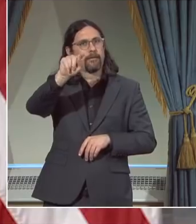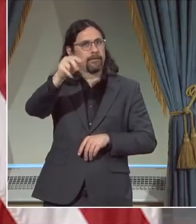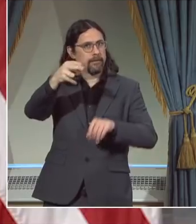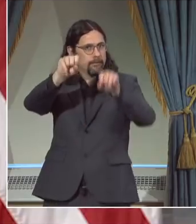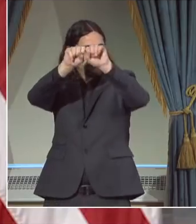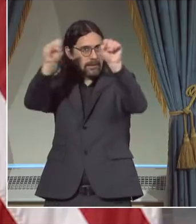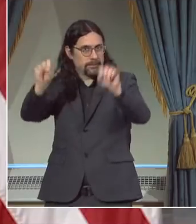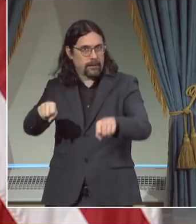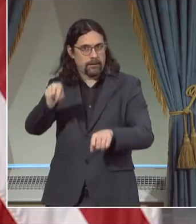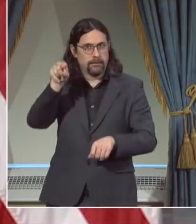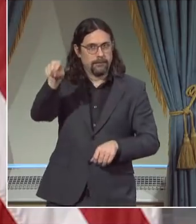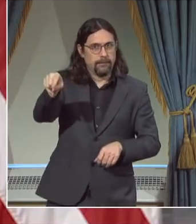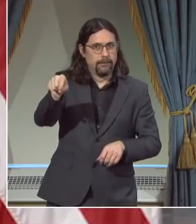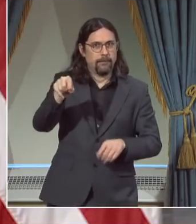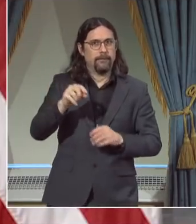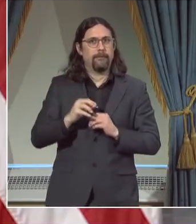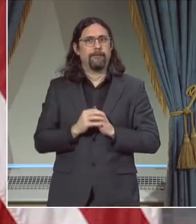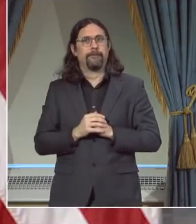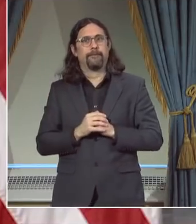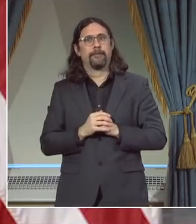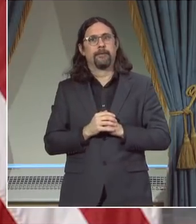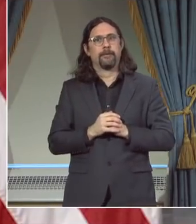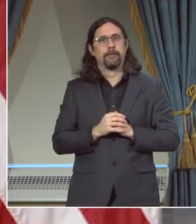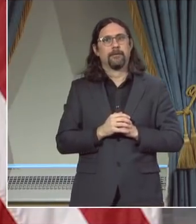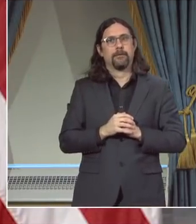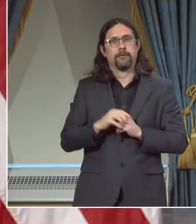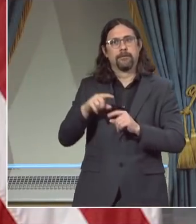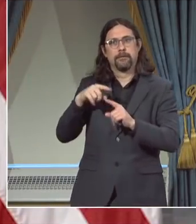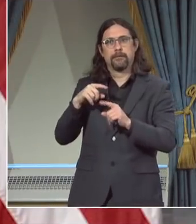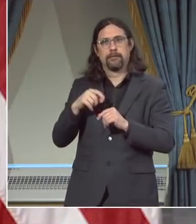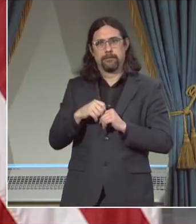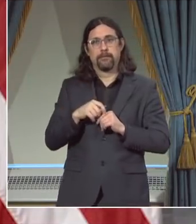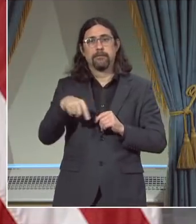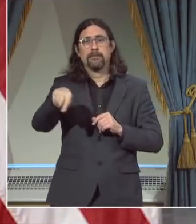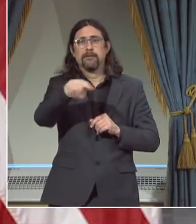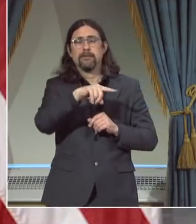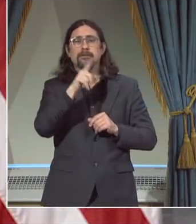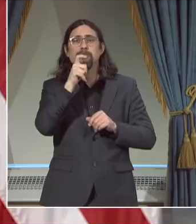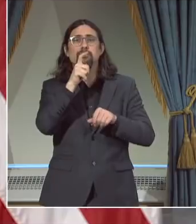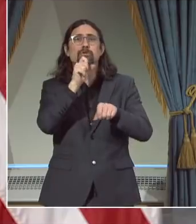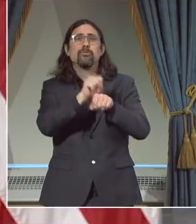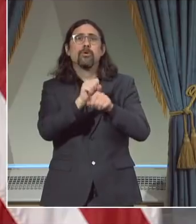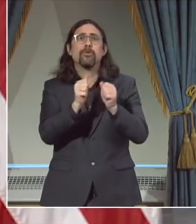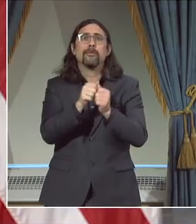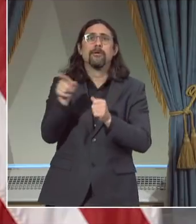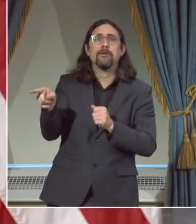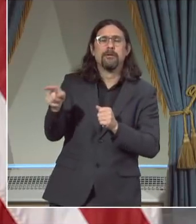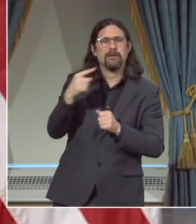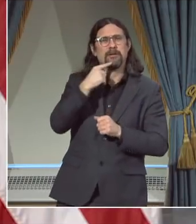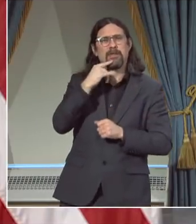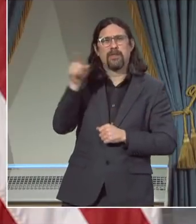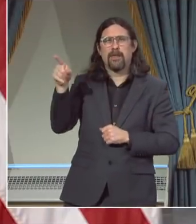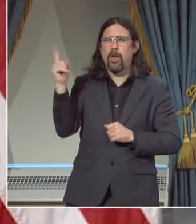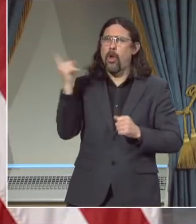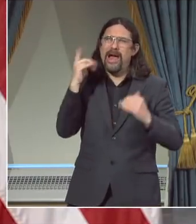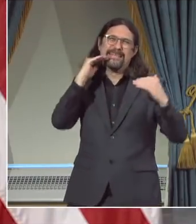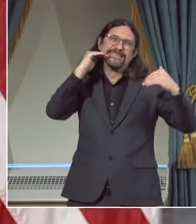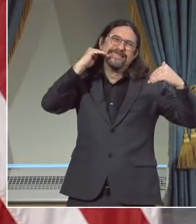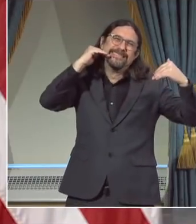ADMINISTRATIVE ASSTSIA NTIN THE BRONX, ROLL CALL OFFICE, THKE I ND